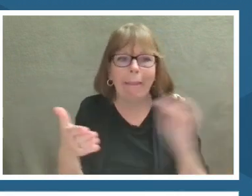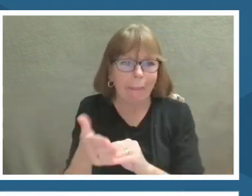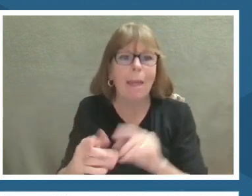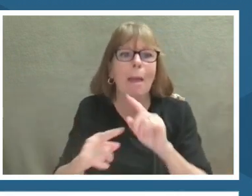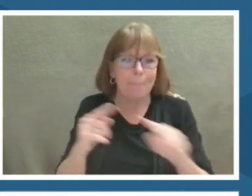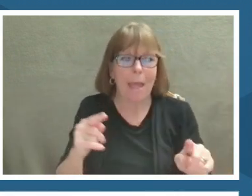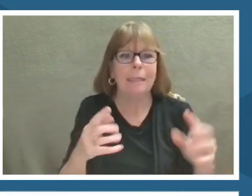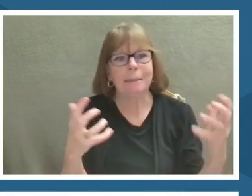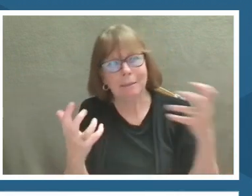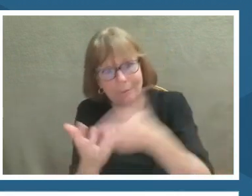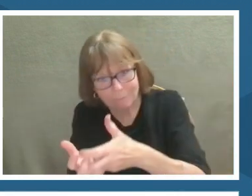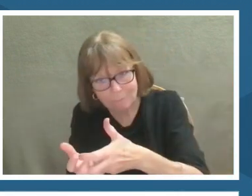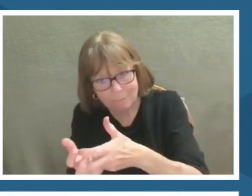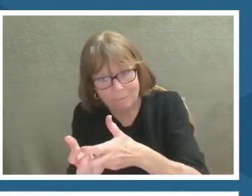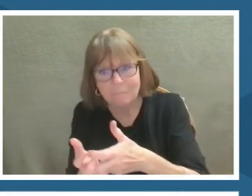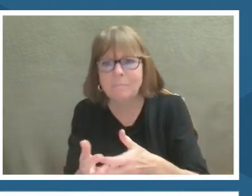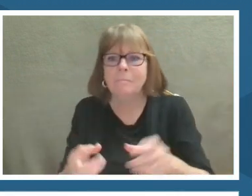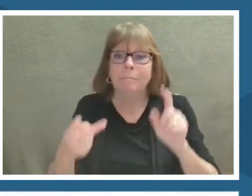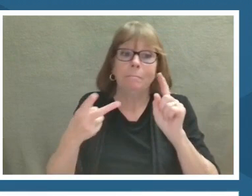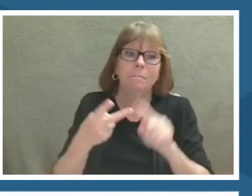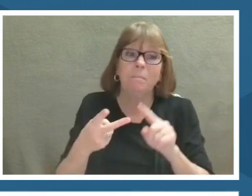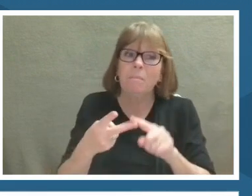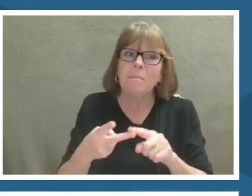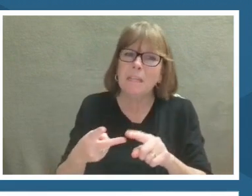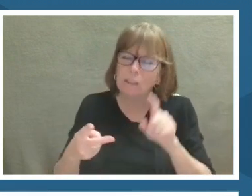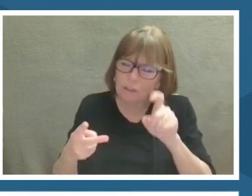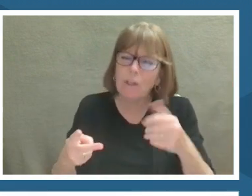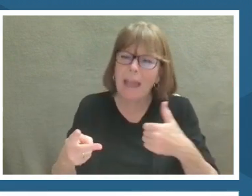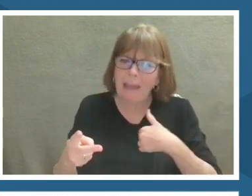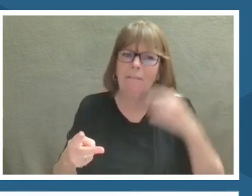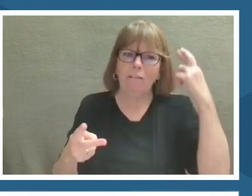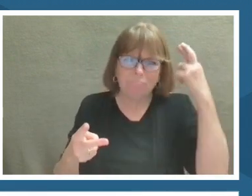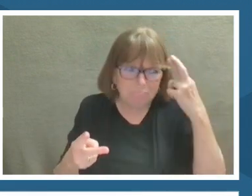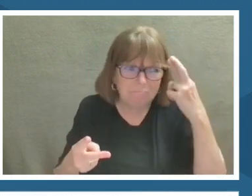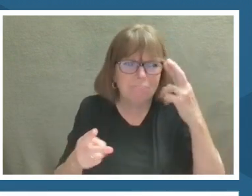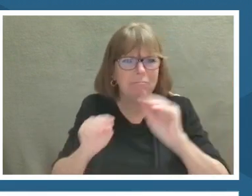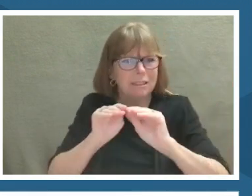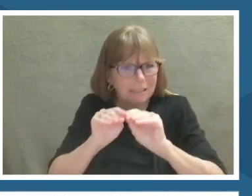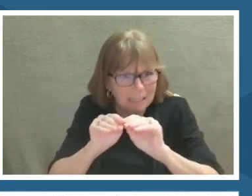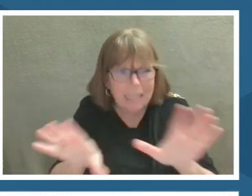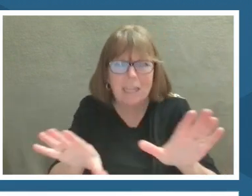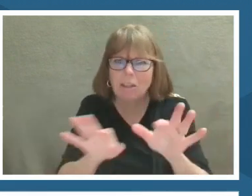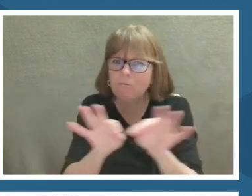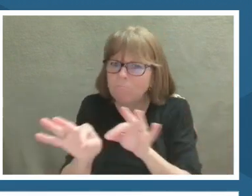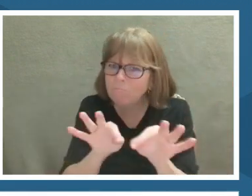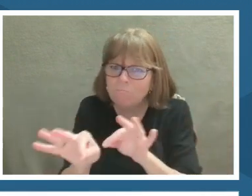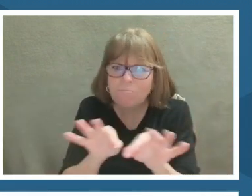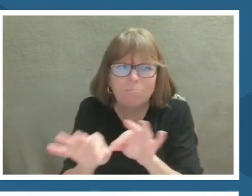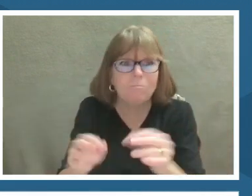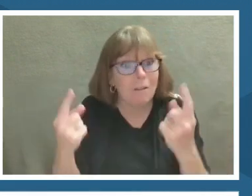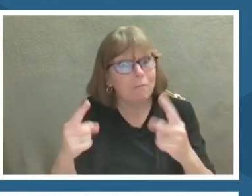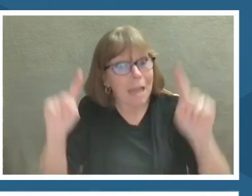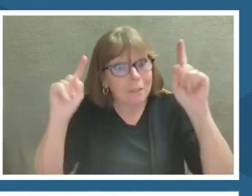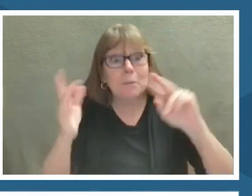second it should be intentional and explicit effective convergence education